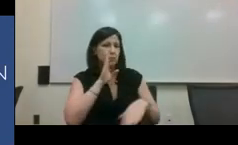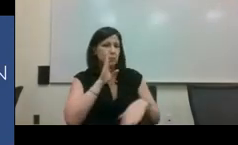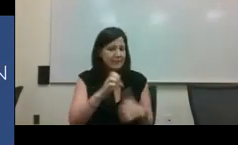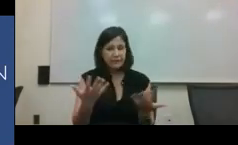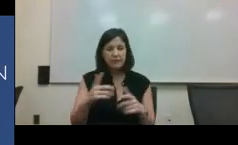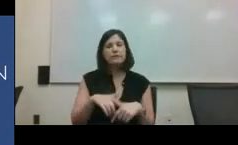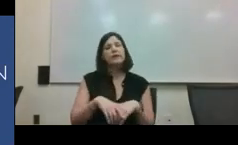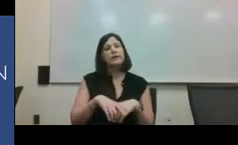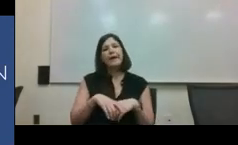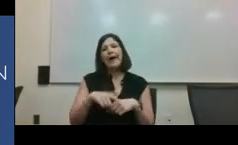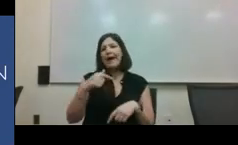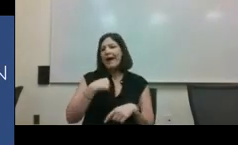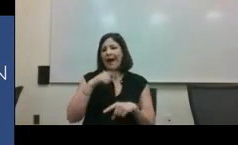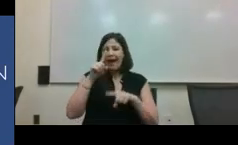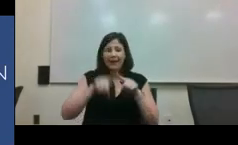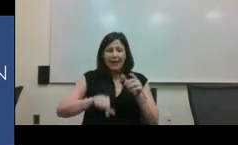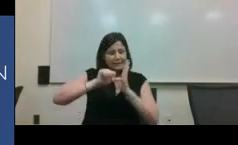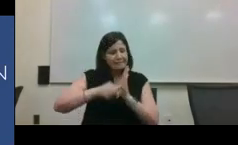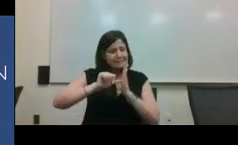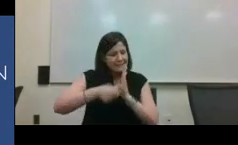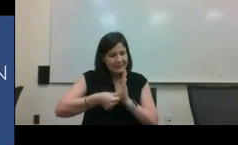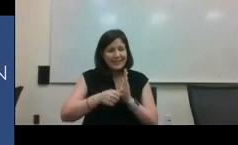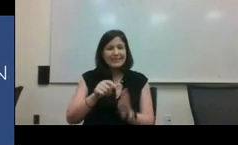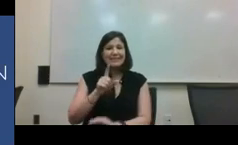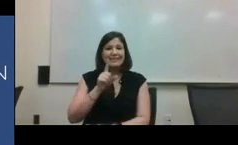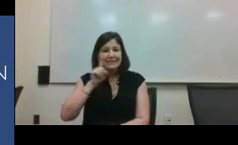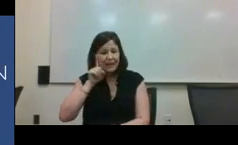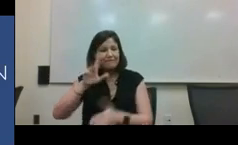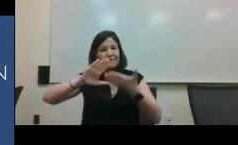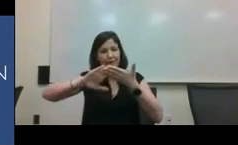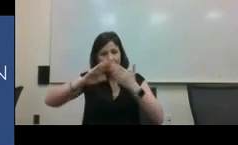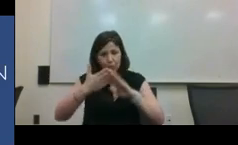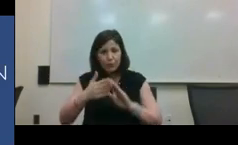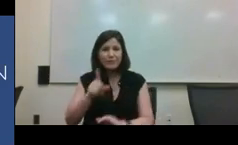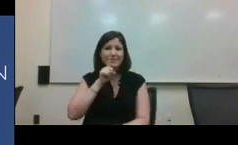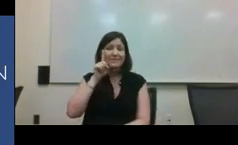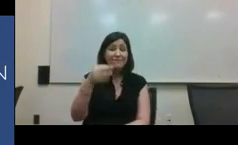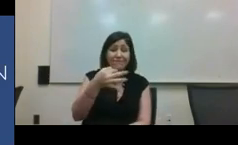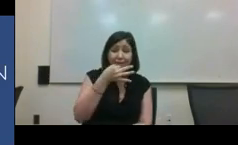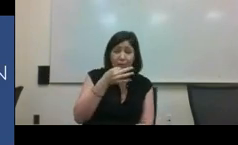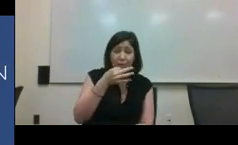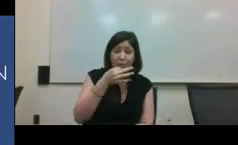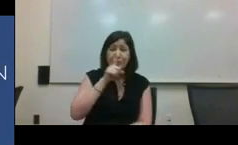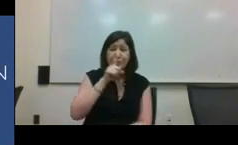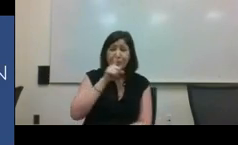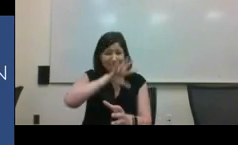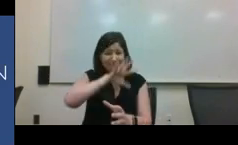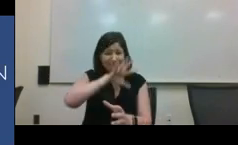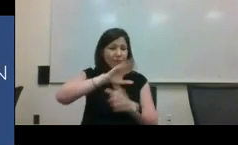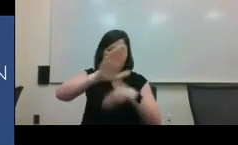And then like, I can't underscore this enough of just the deaf community, deaf experts really need to be a part of the whole process